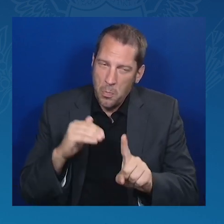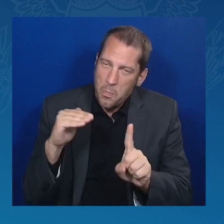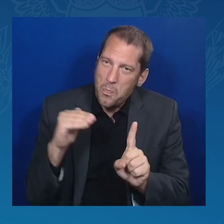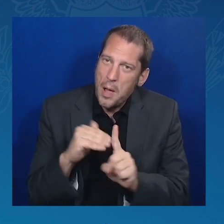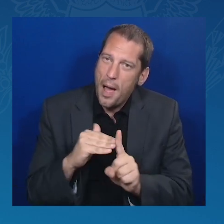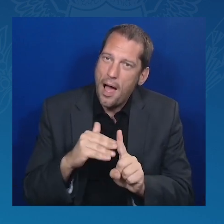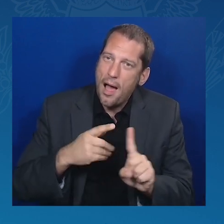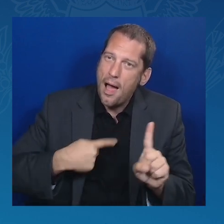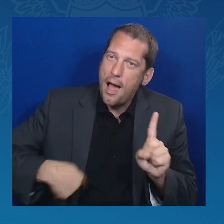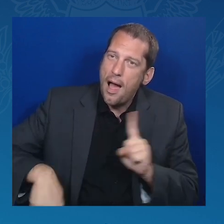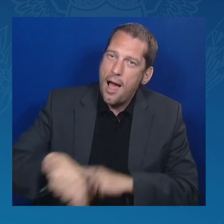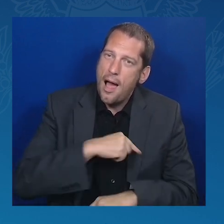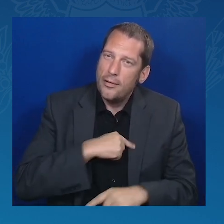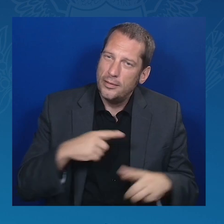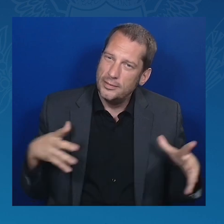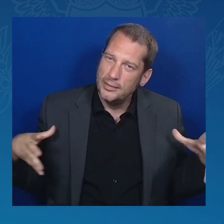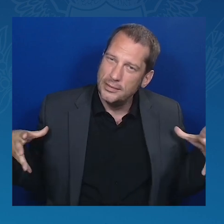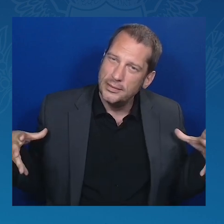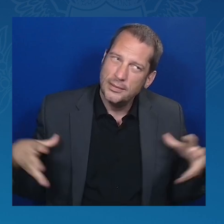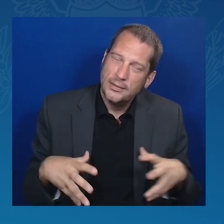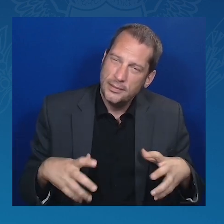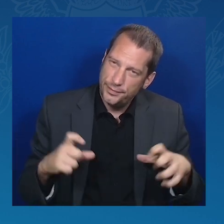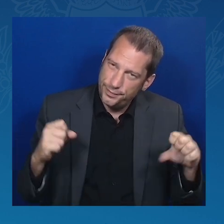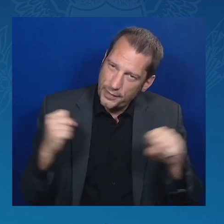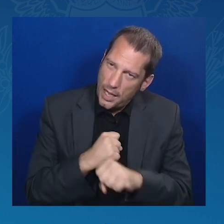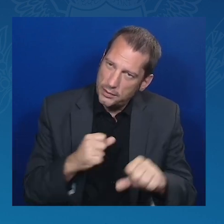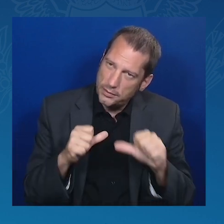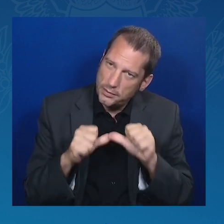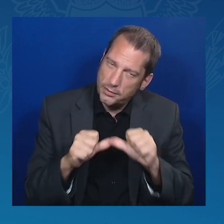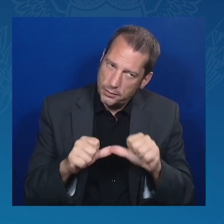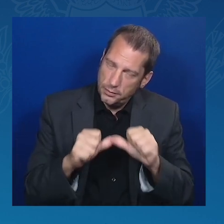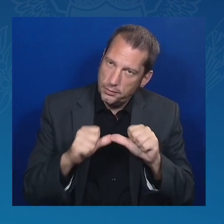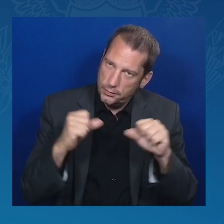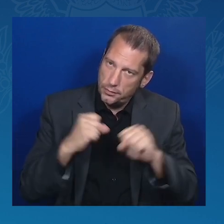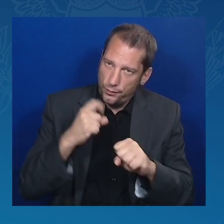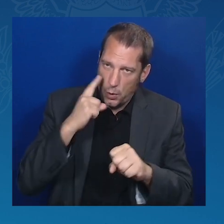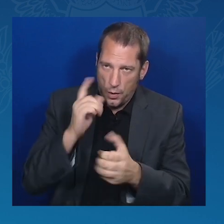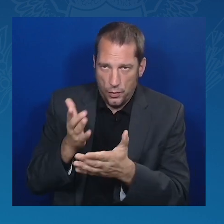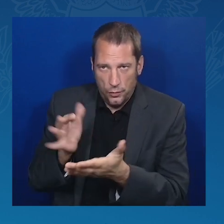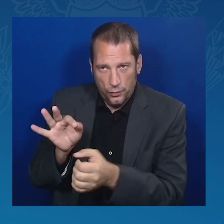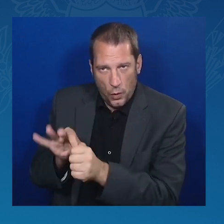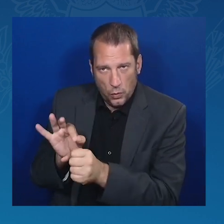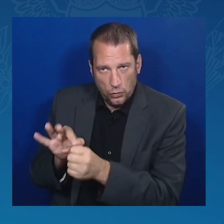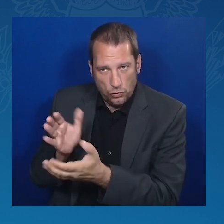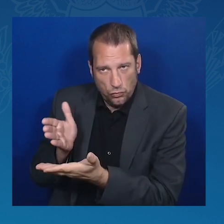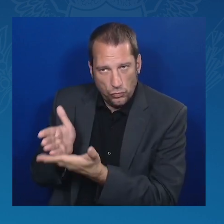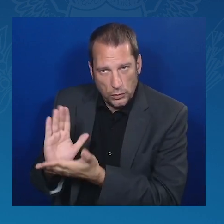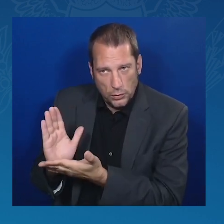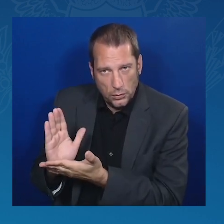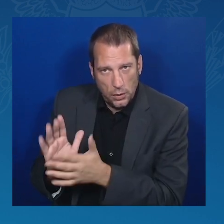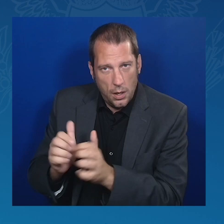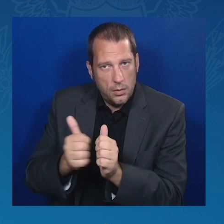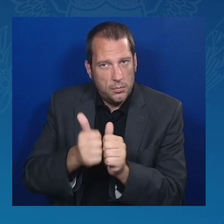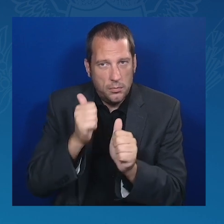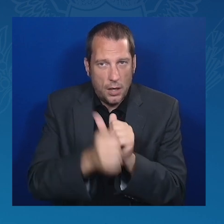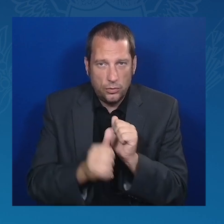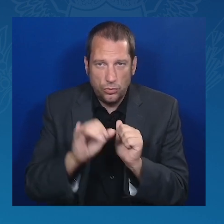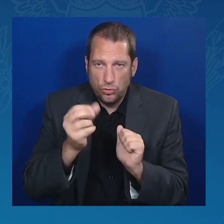and for the passage of the John Lewis Voting Rights Bill. Let's bring together all the folks that have been fighting forever for LGBTQ rights